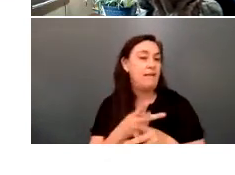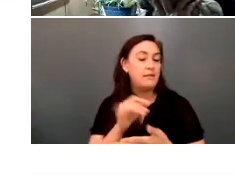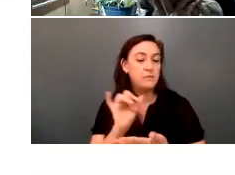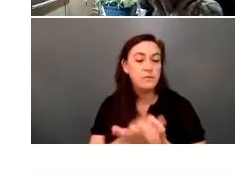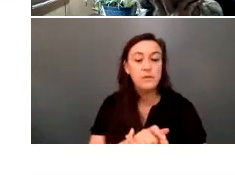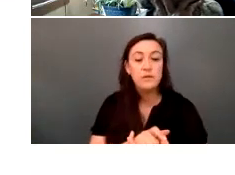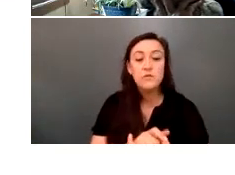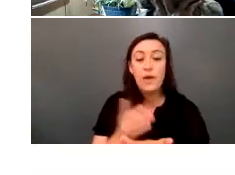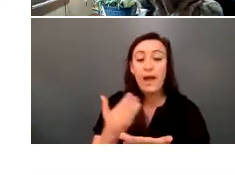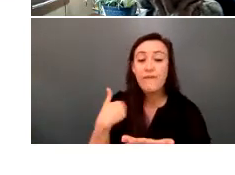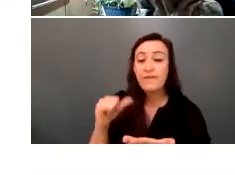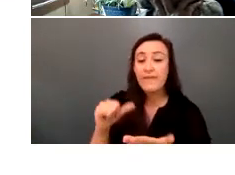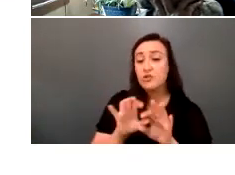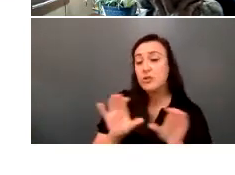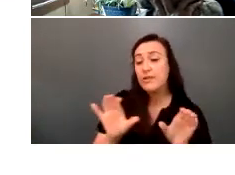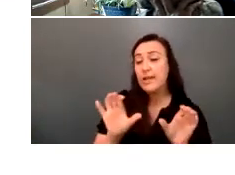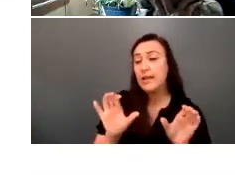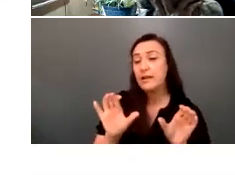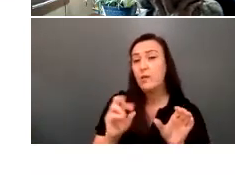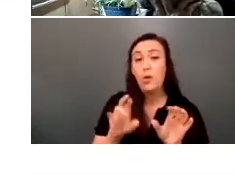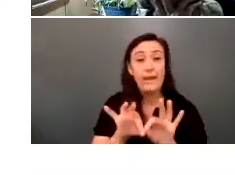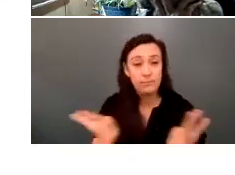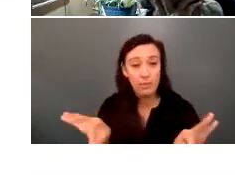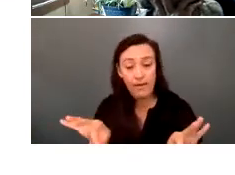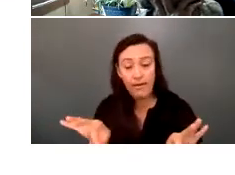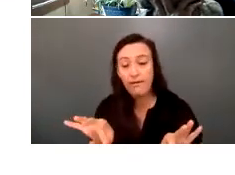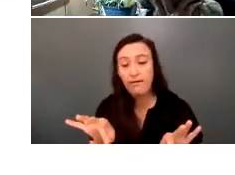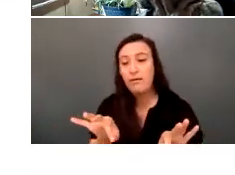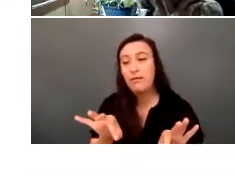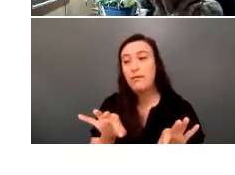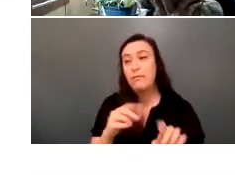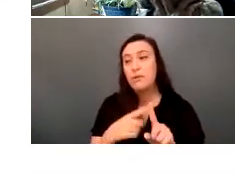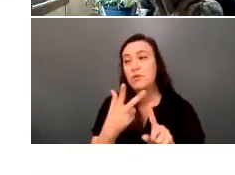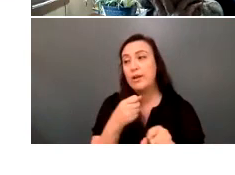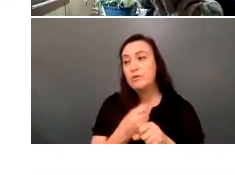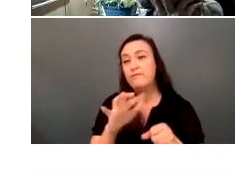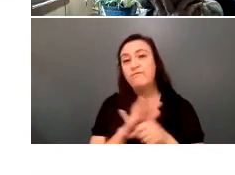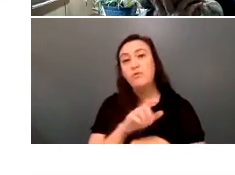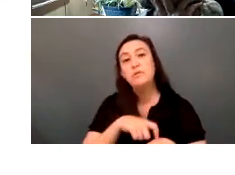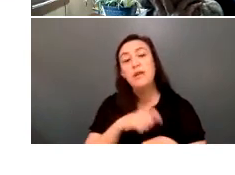well as or that diploma, as well as three years of full-time work experience would help them qualify